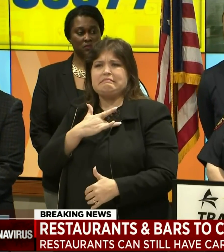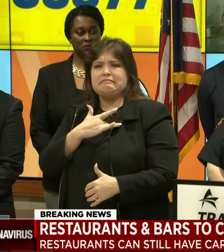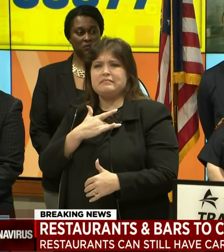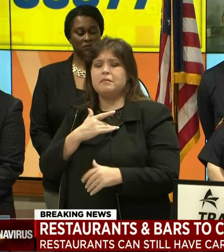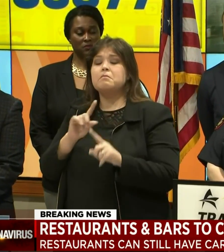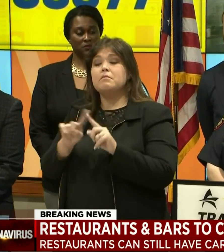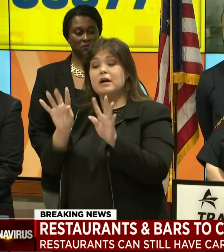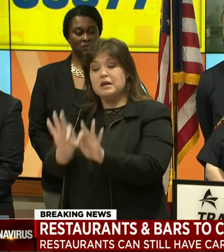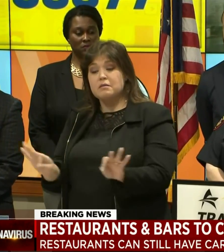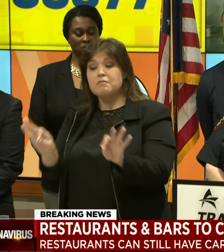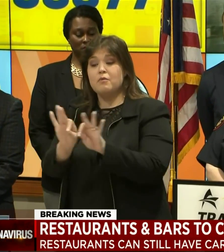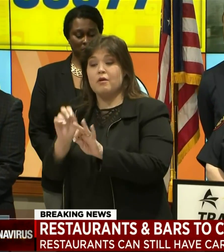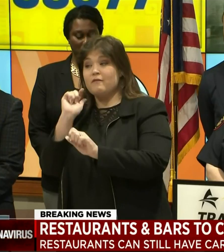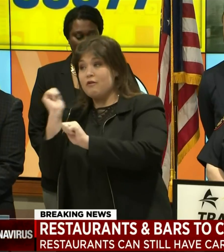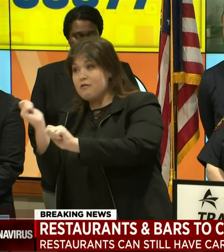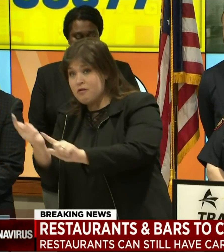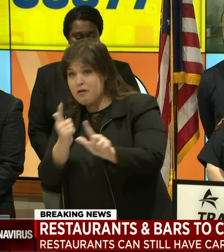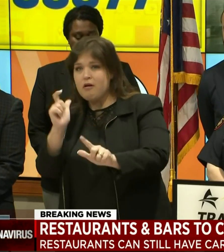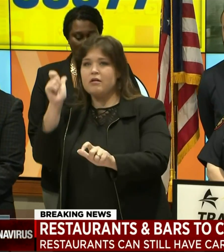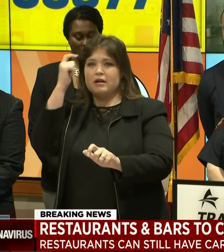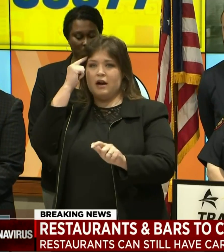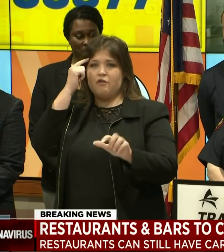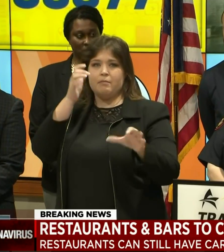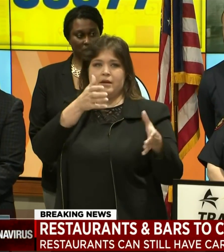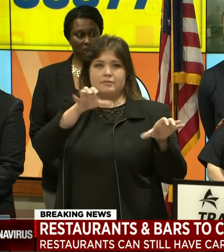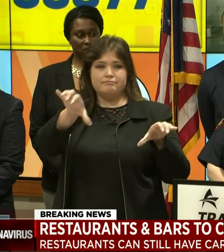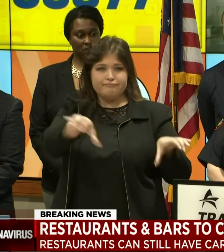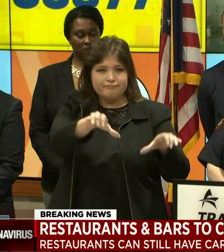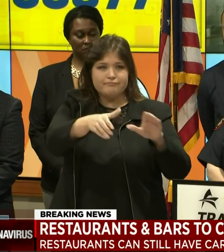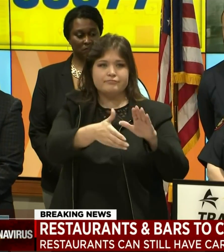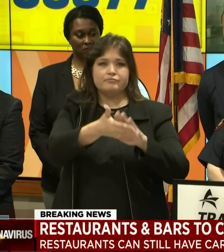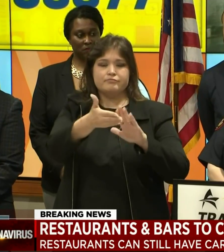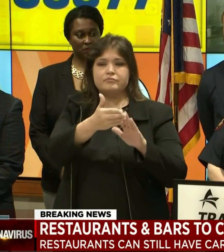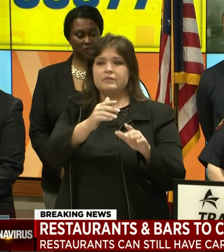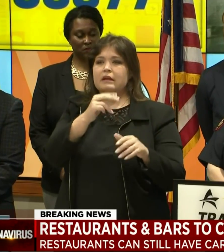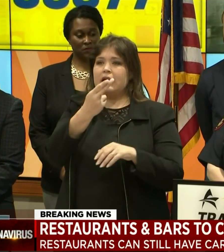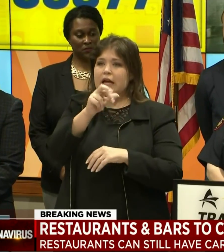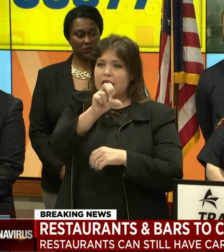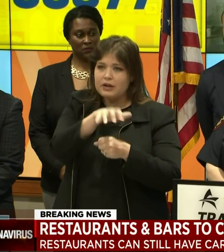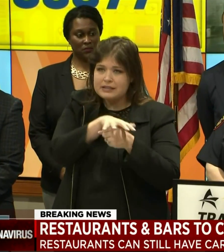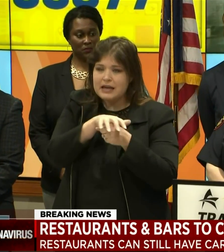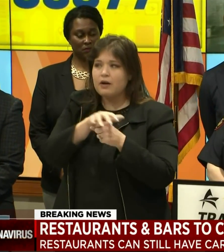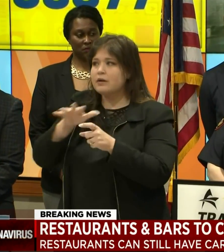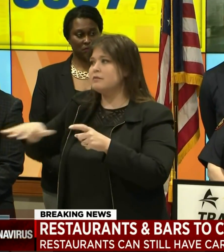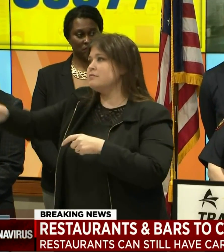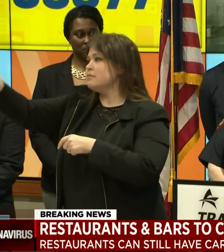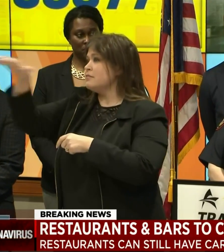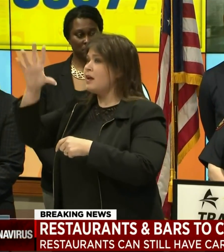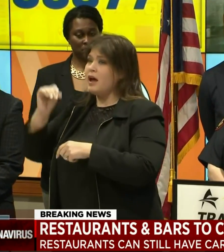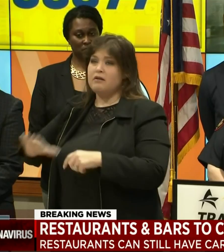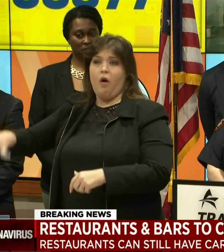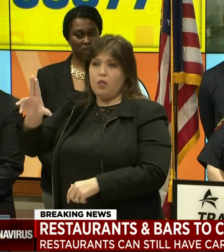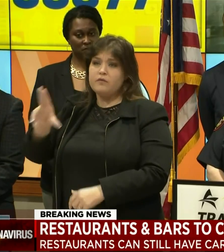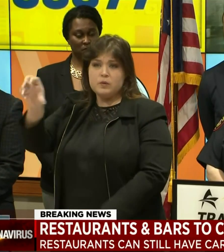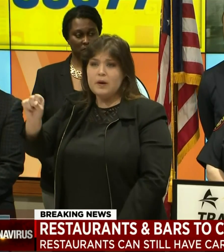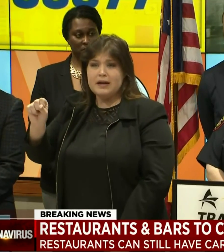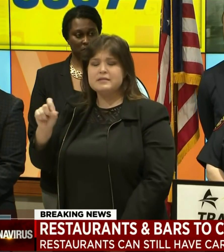I WILL TELL YOU IT IS IMPORTANT FOR ALL OF OUR GOVERNMENT FOR ALL OF OUR GOVERNMENT TALENTTIES, HOUSTON, HARRIS